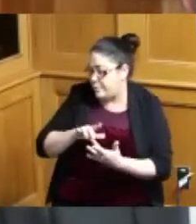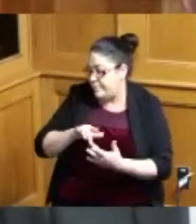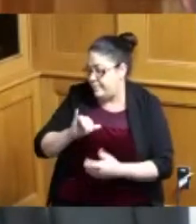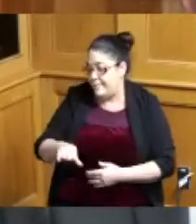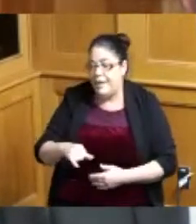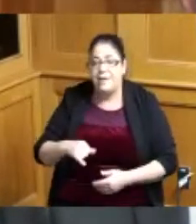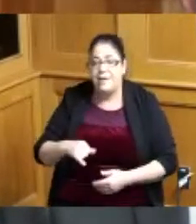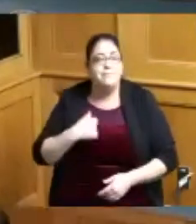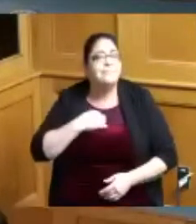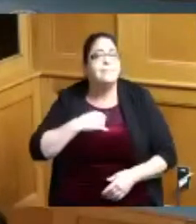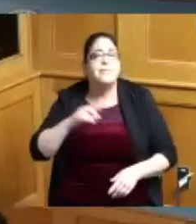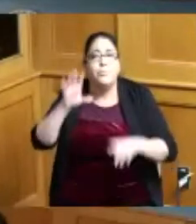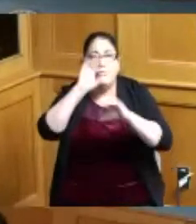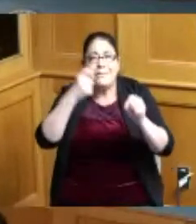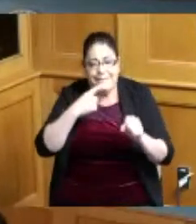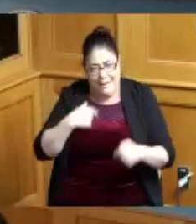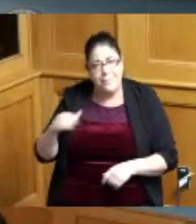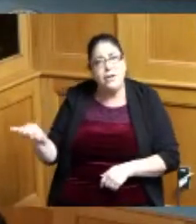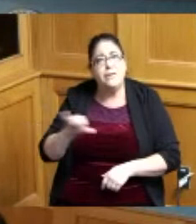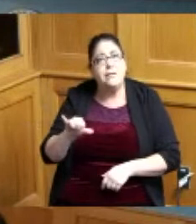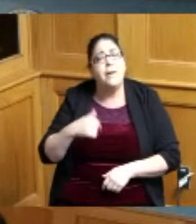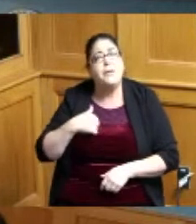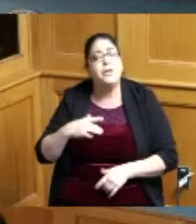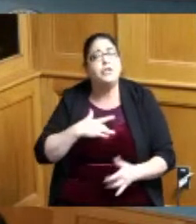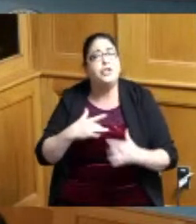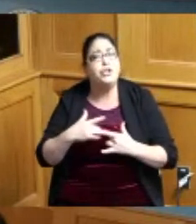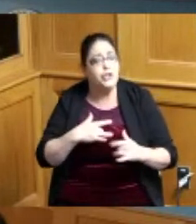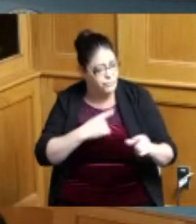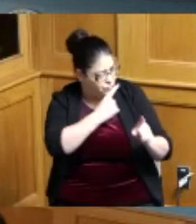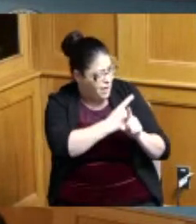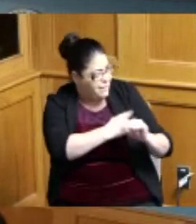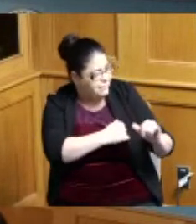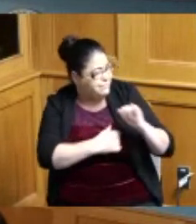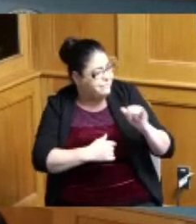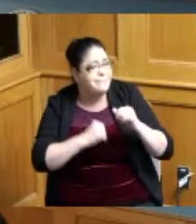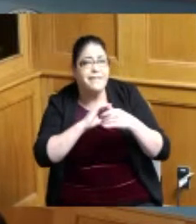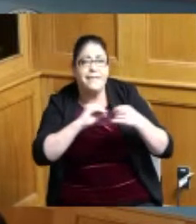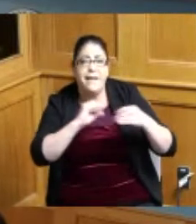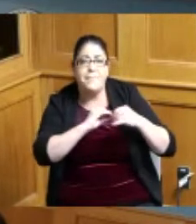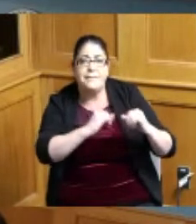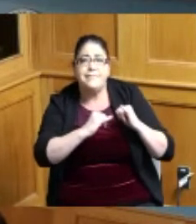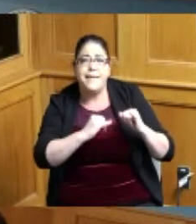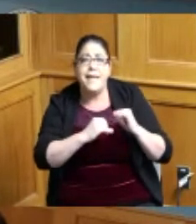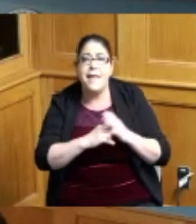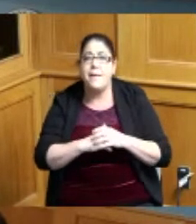also concerned I know I got a few comments on this and they were concerned about the usage of the